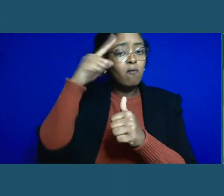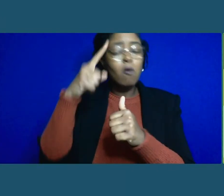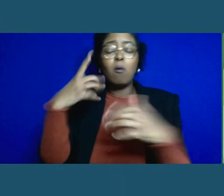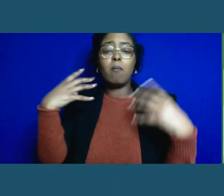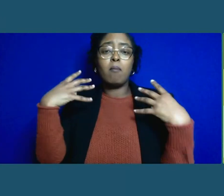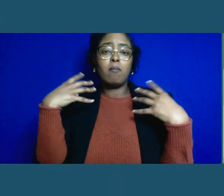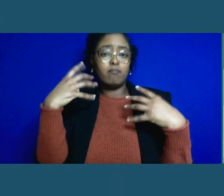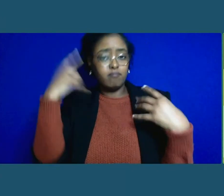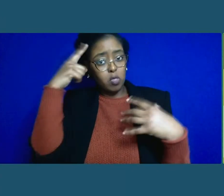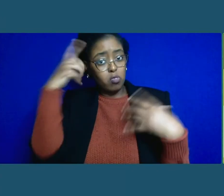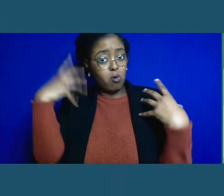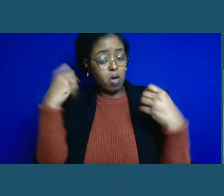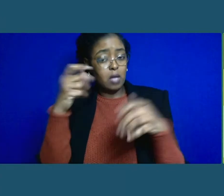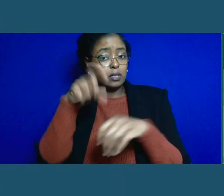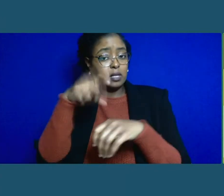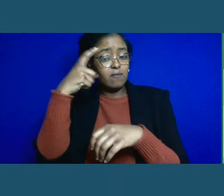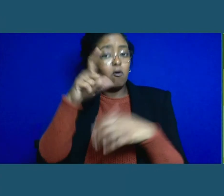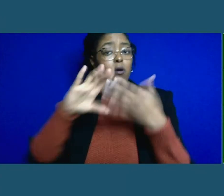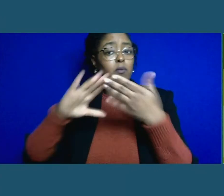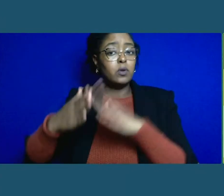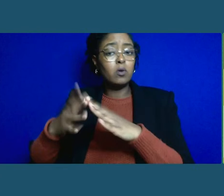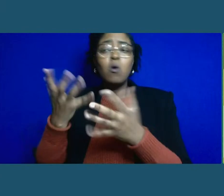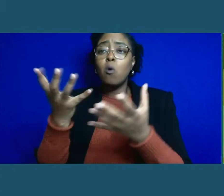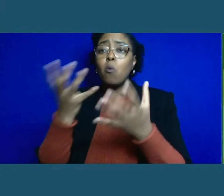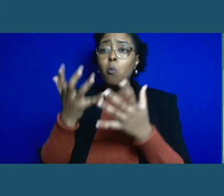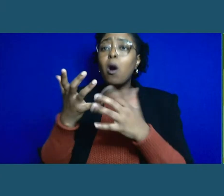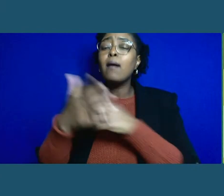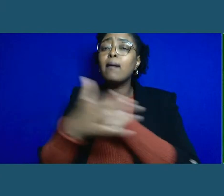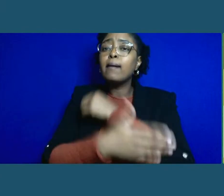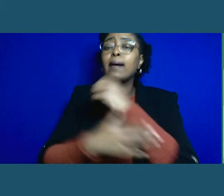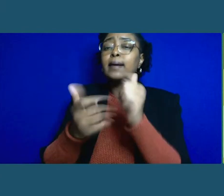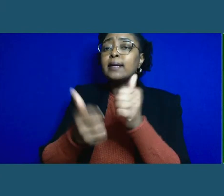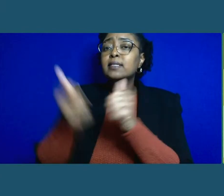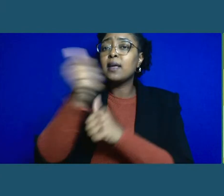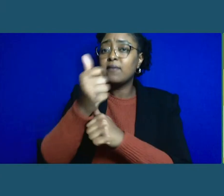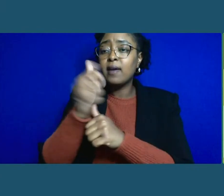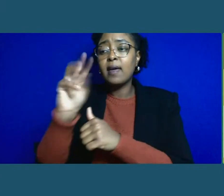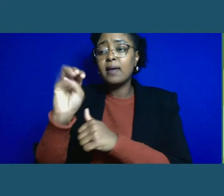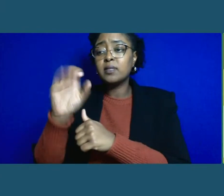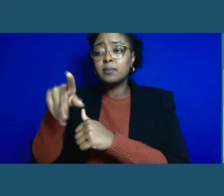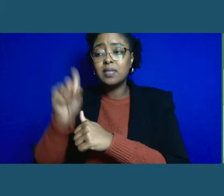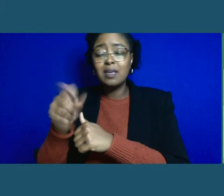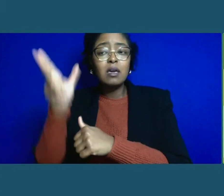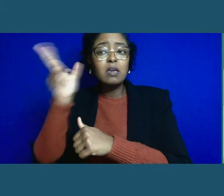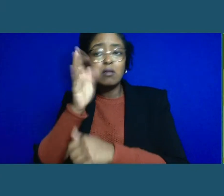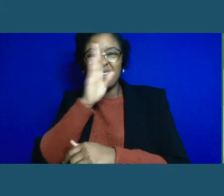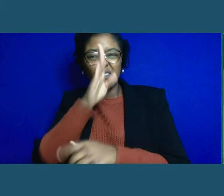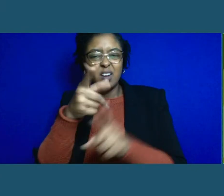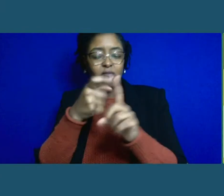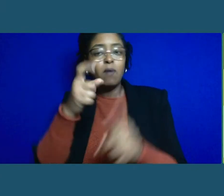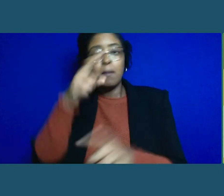county executive in M.C.P.S. on the mental health needs of the community. More specifically, we